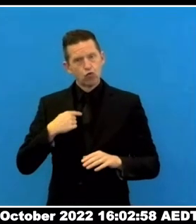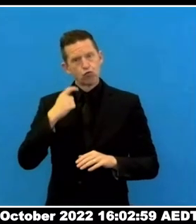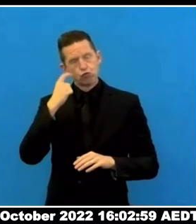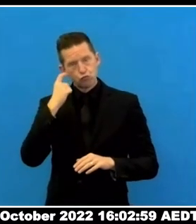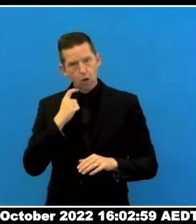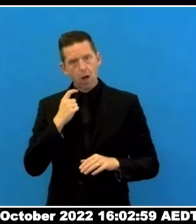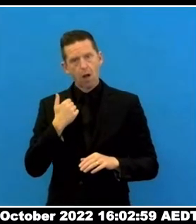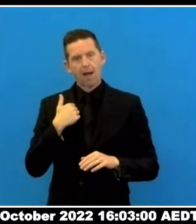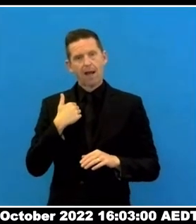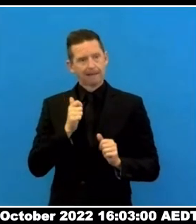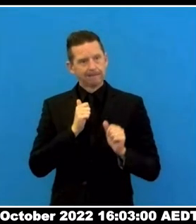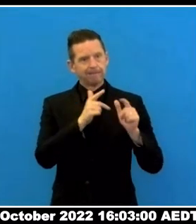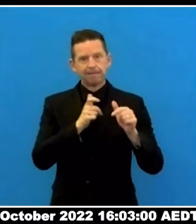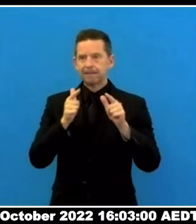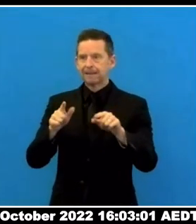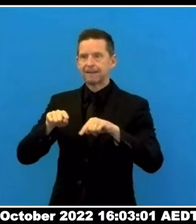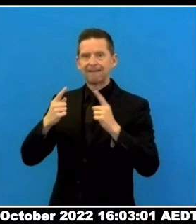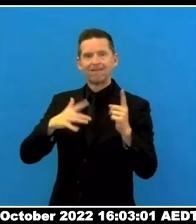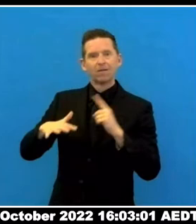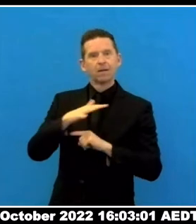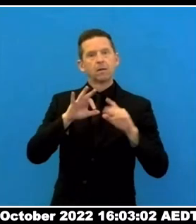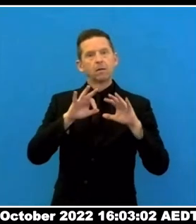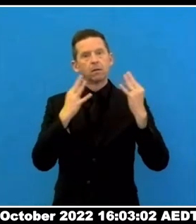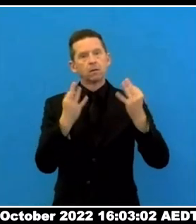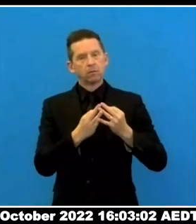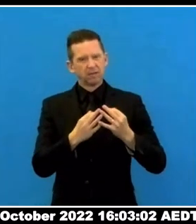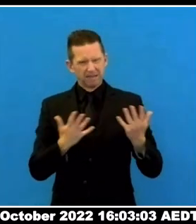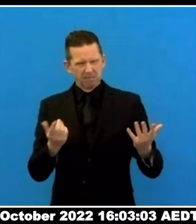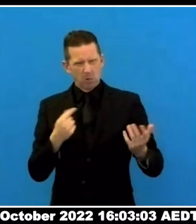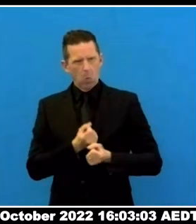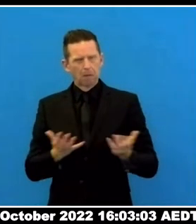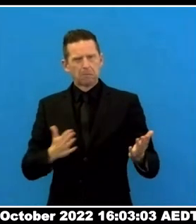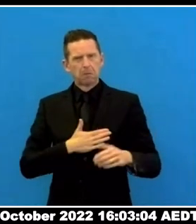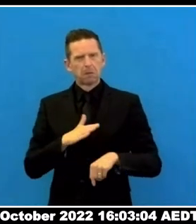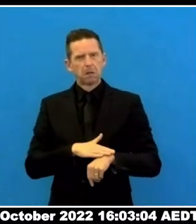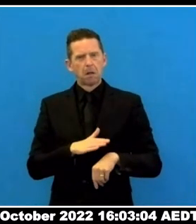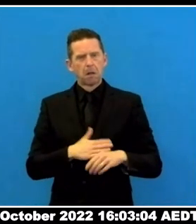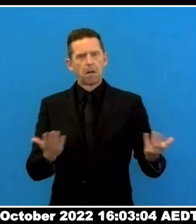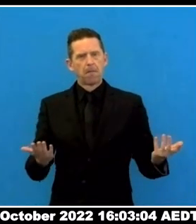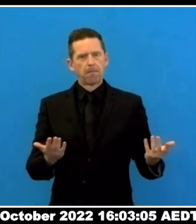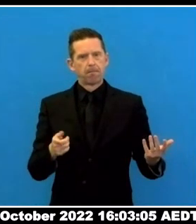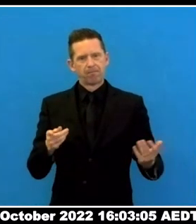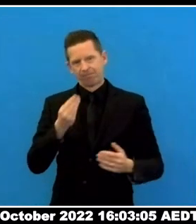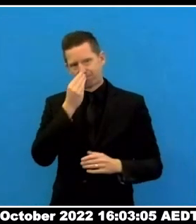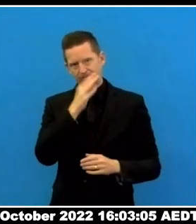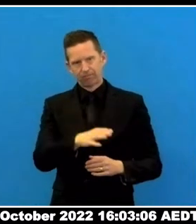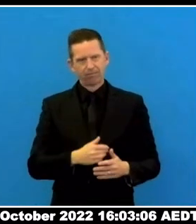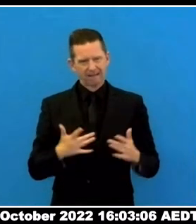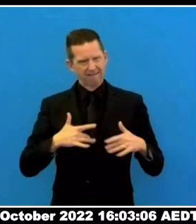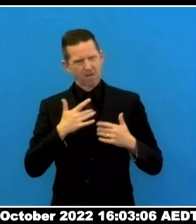We went to different places but it's there's just wasting time." And they don't receive any service.